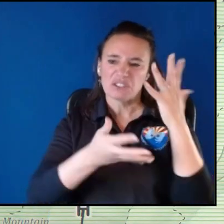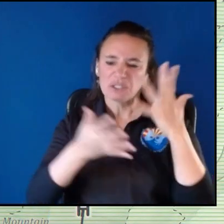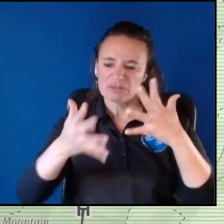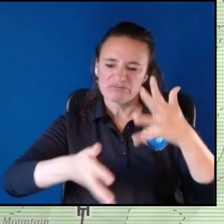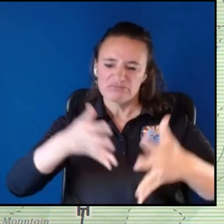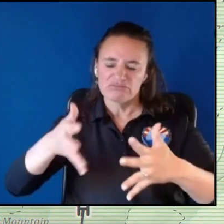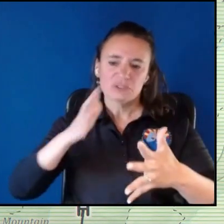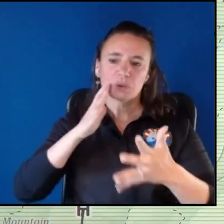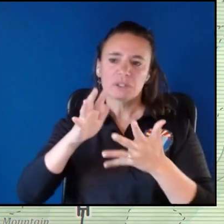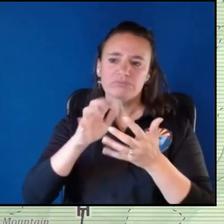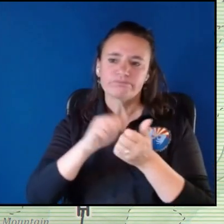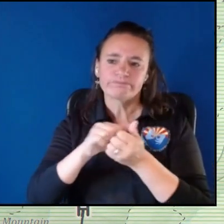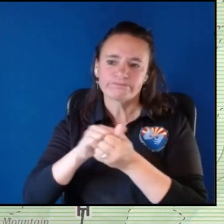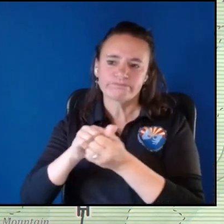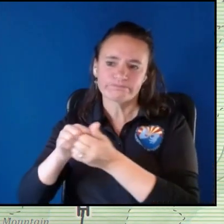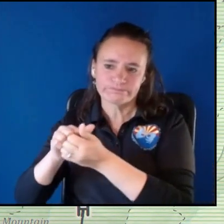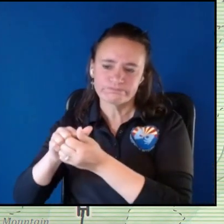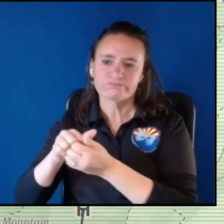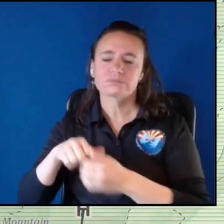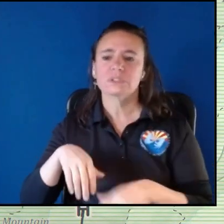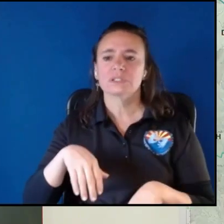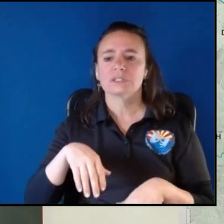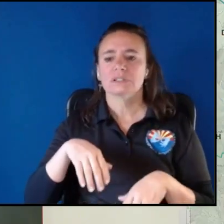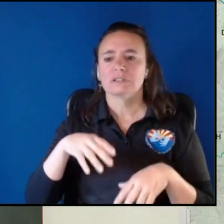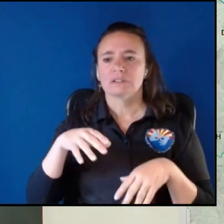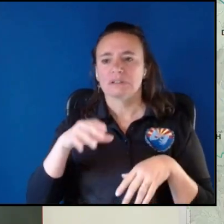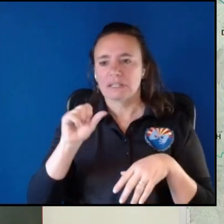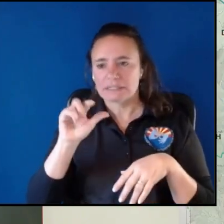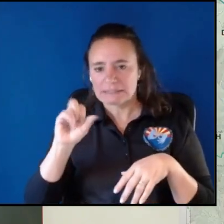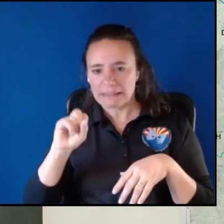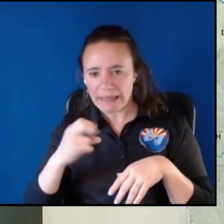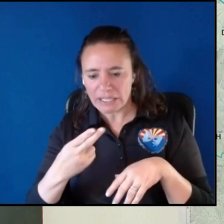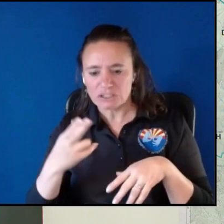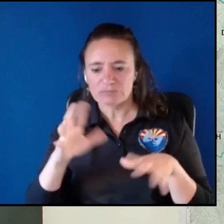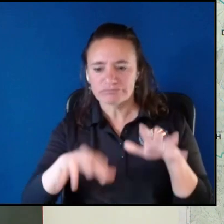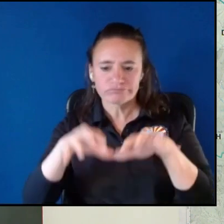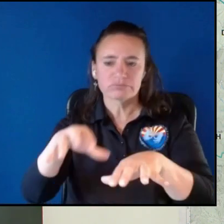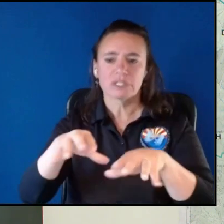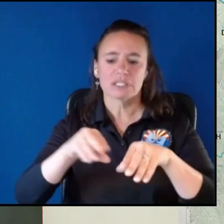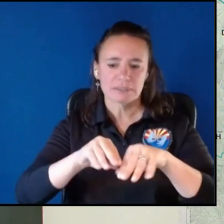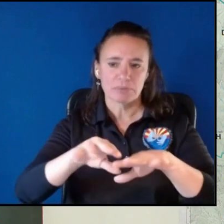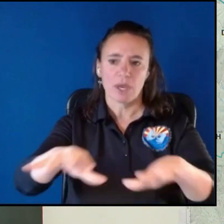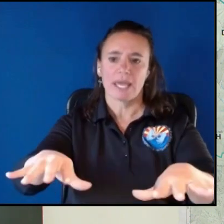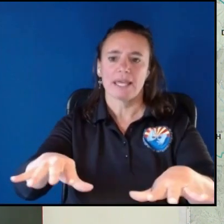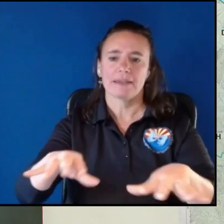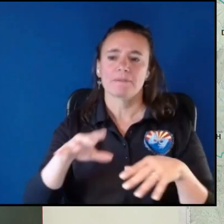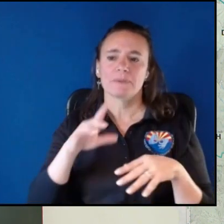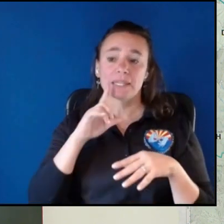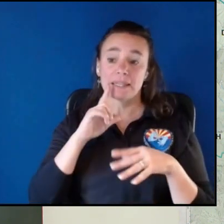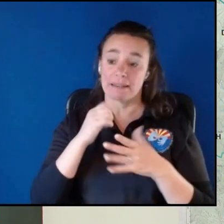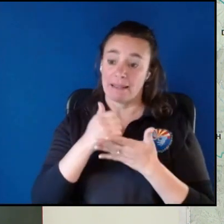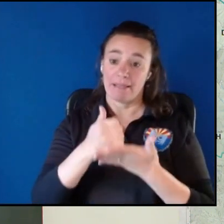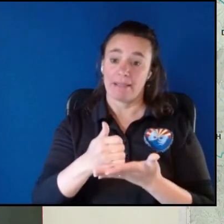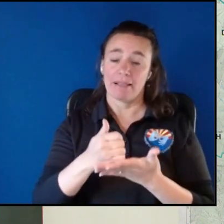If there's stuff left along those dozer lines and that, really all just goes in to preventing erosion.